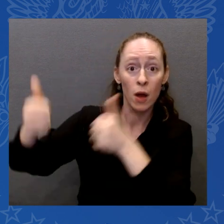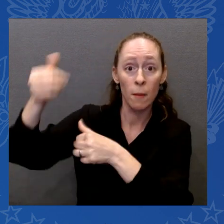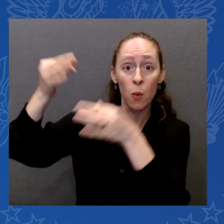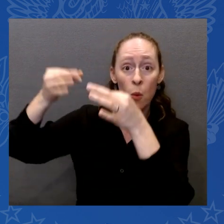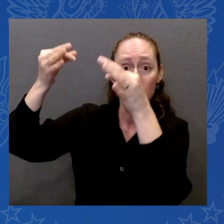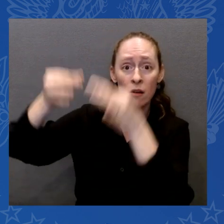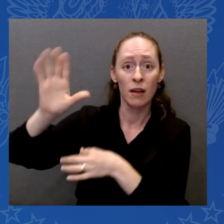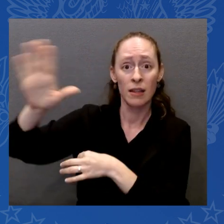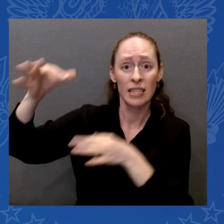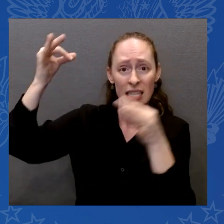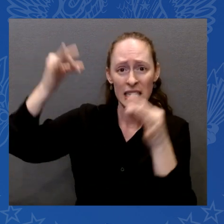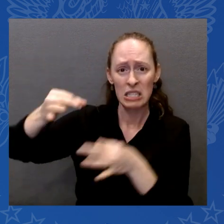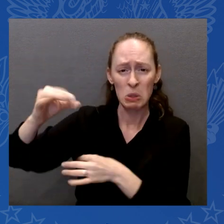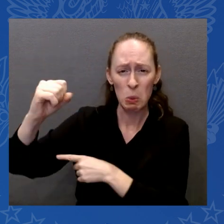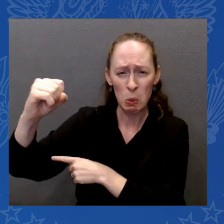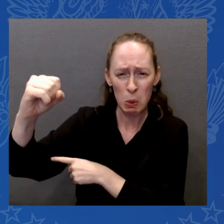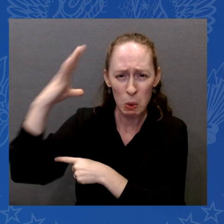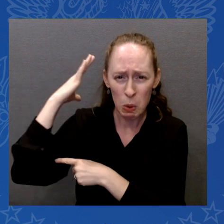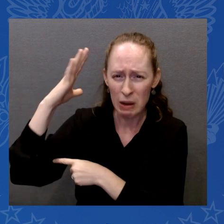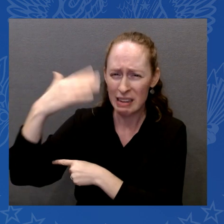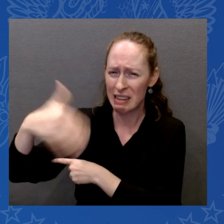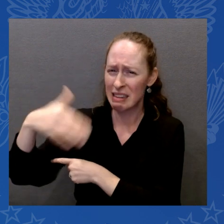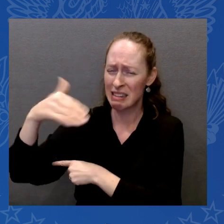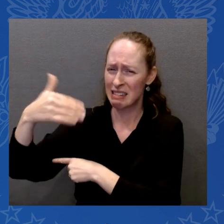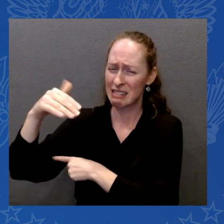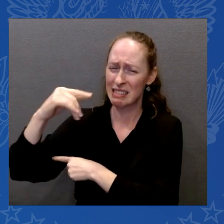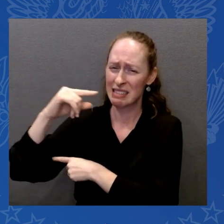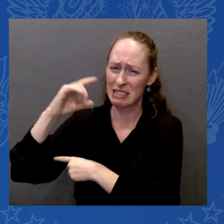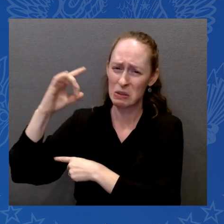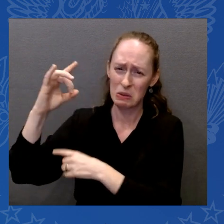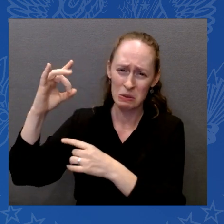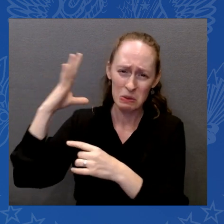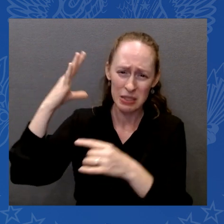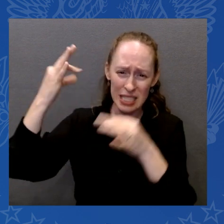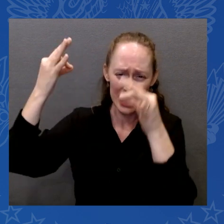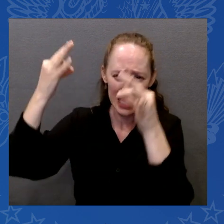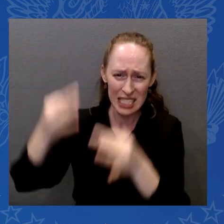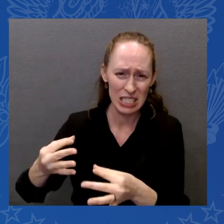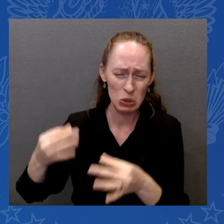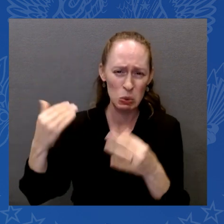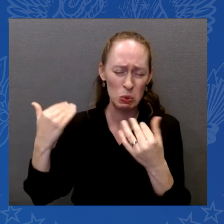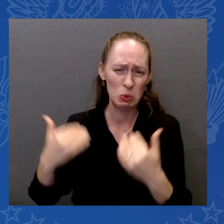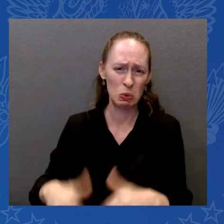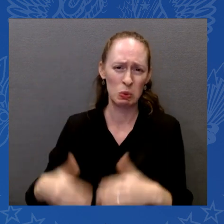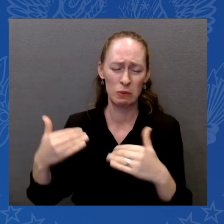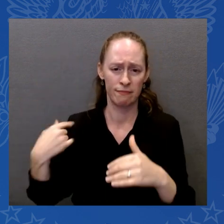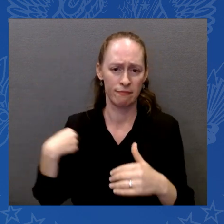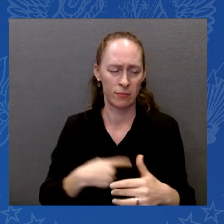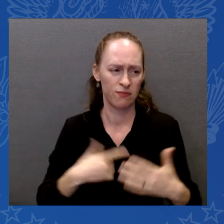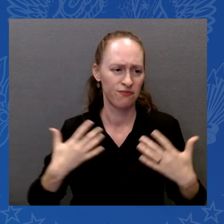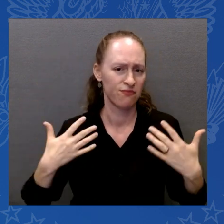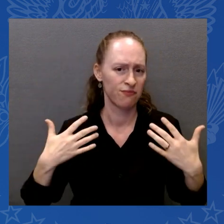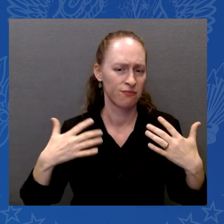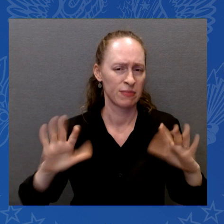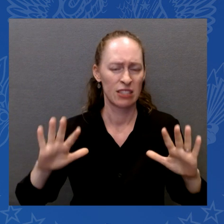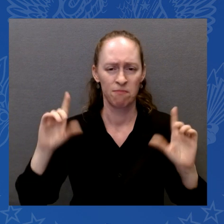Dobbs -- to launch a whole-of-government approach to address the damages of that decision. (Clears throat.) Excuse me. And I've said before,